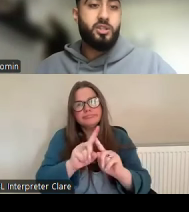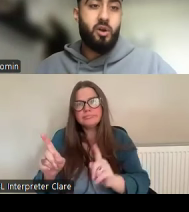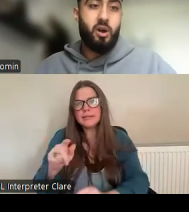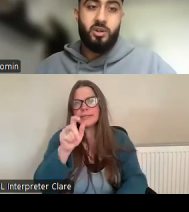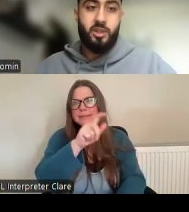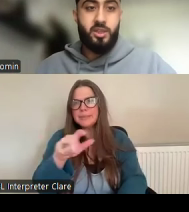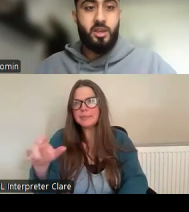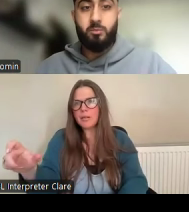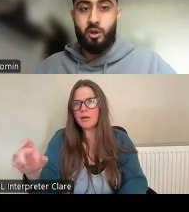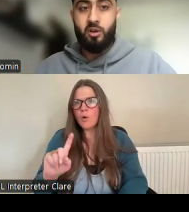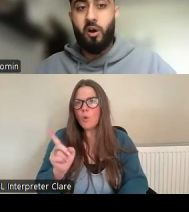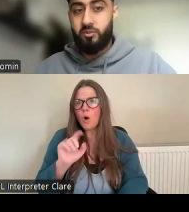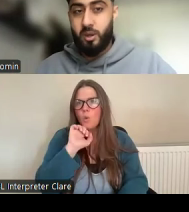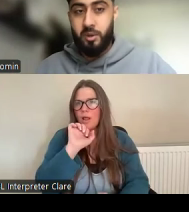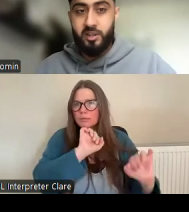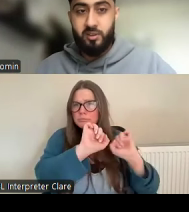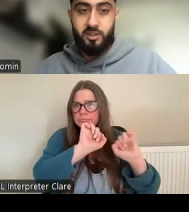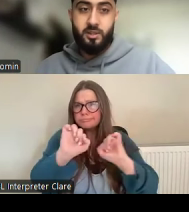surrounding the themes of half-term activities.